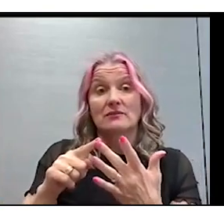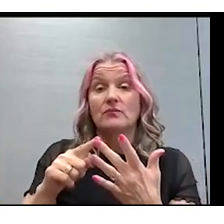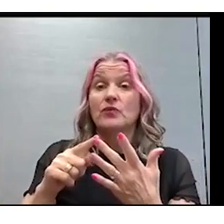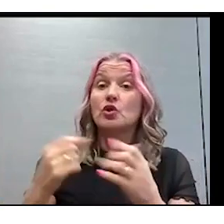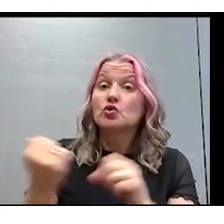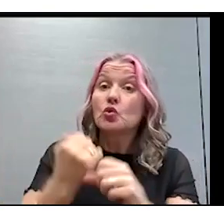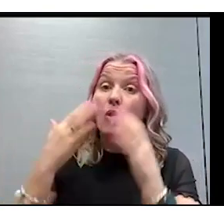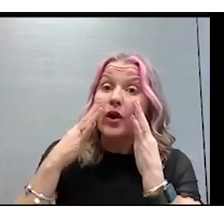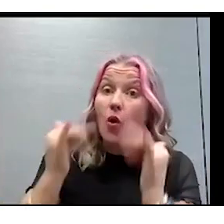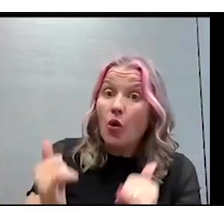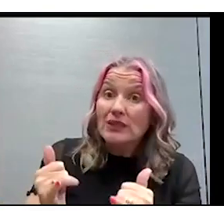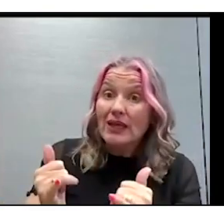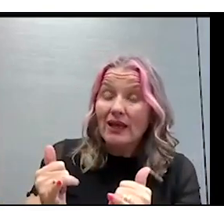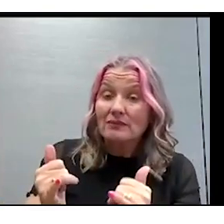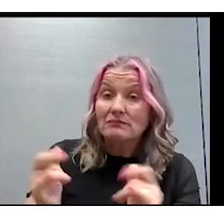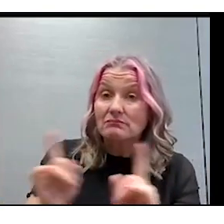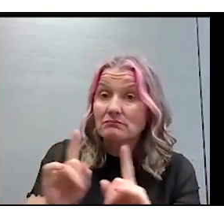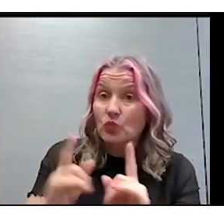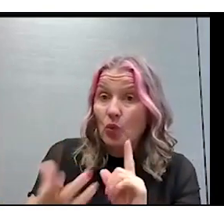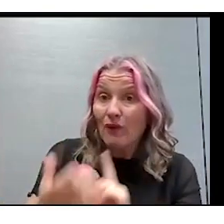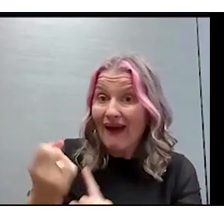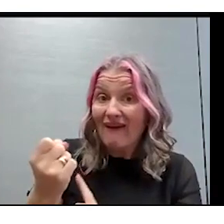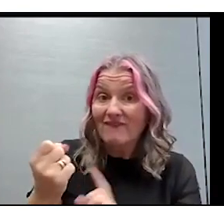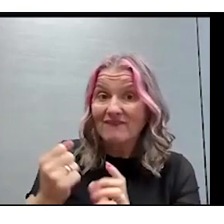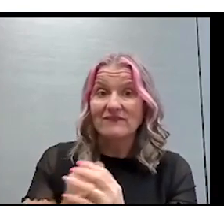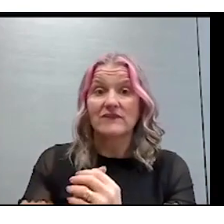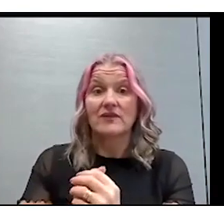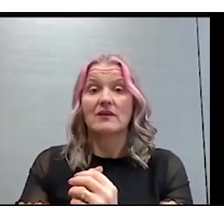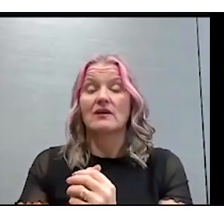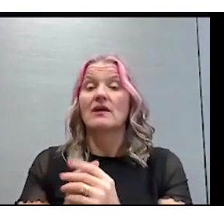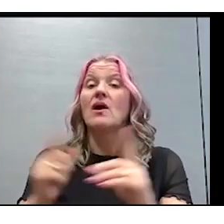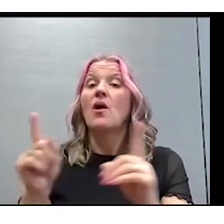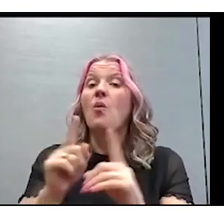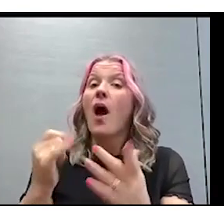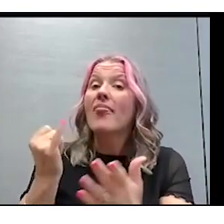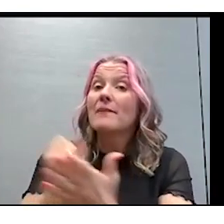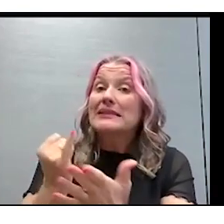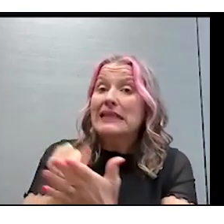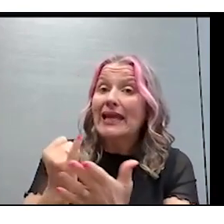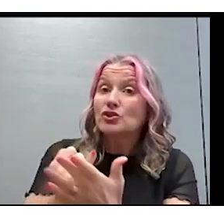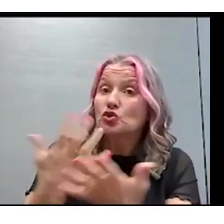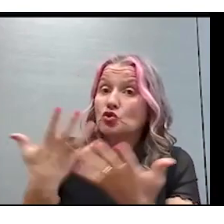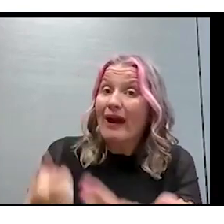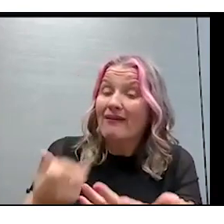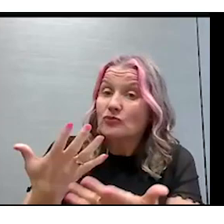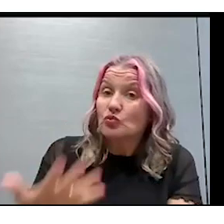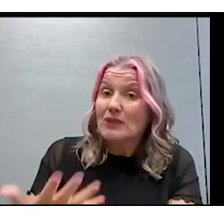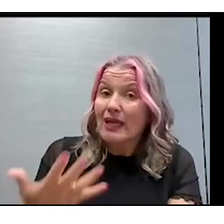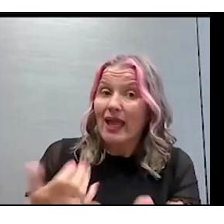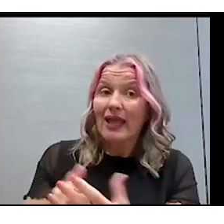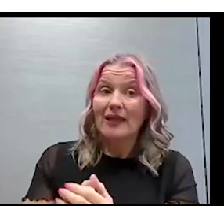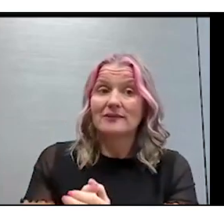What do you have and then think of what are the mitigations that you have today and what are the